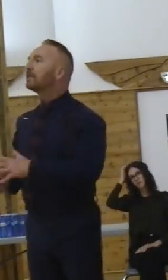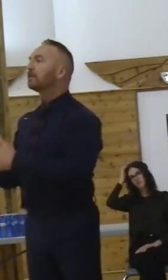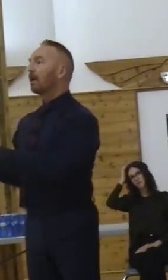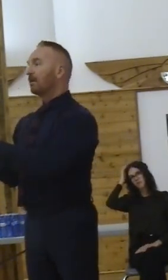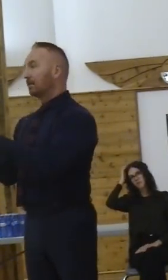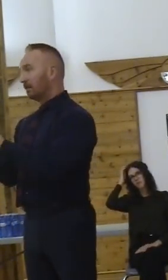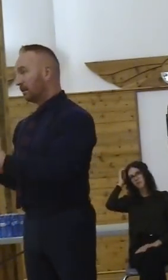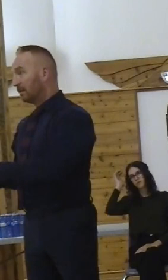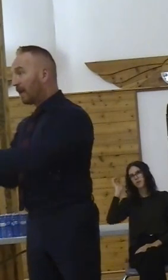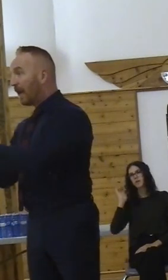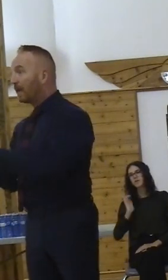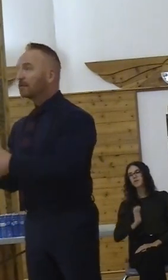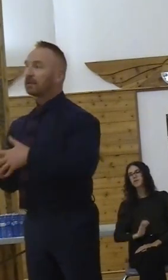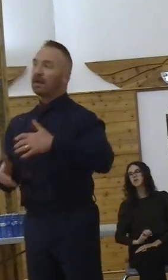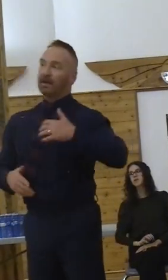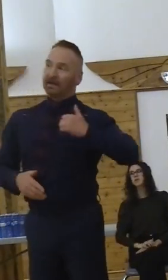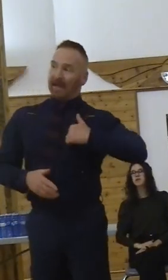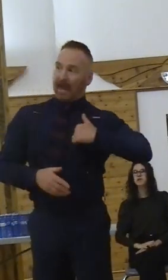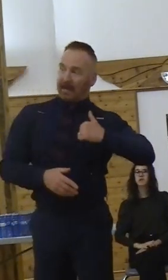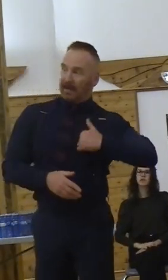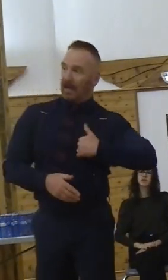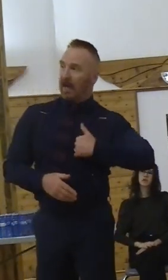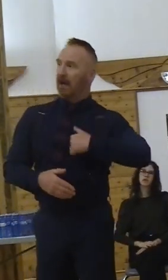the one I like, I believe in this one.